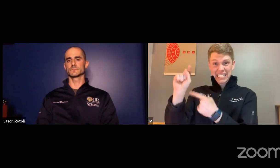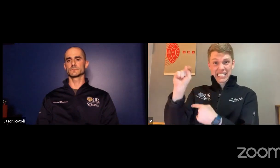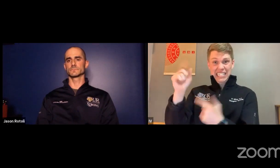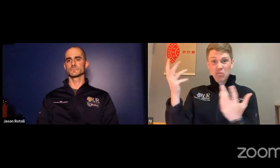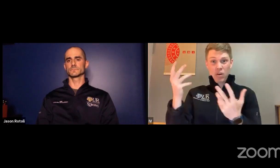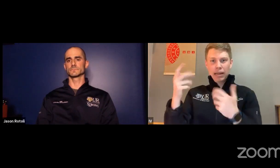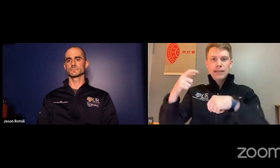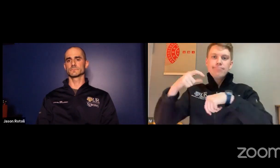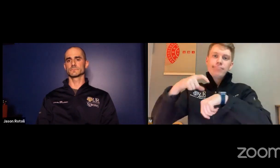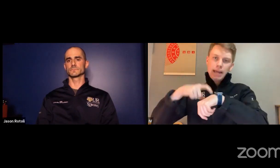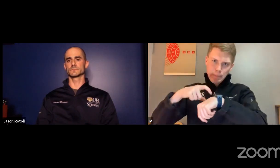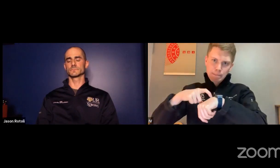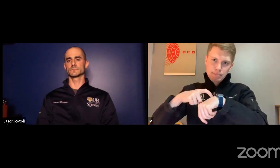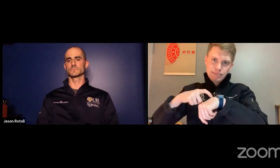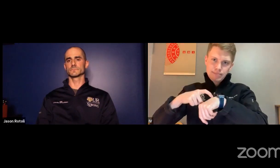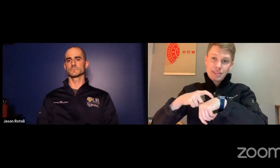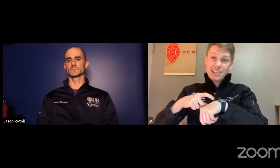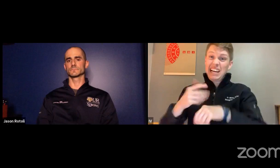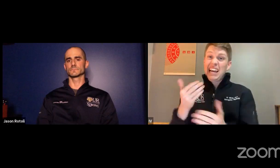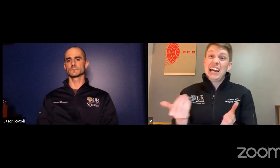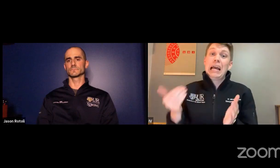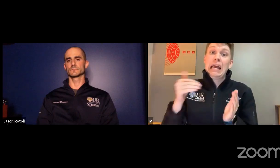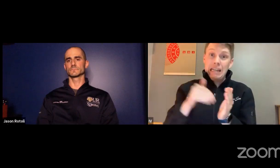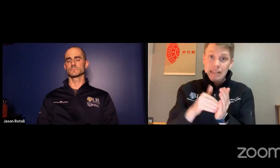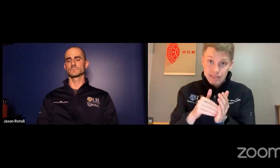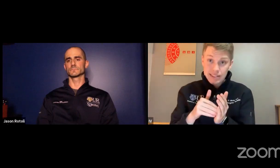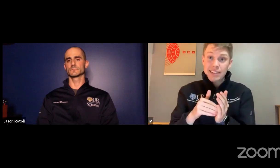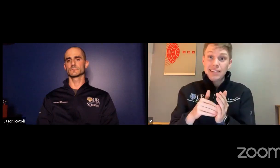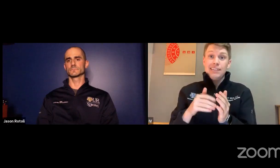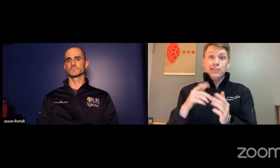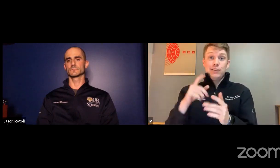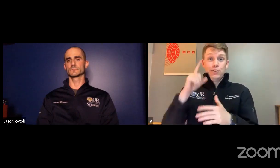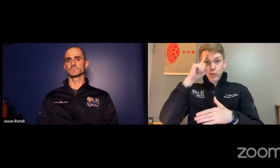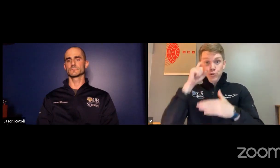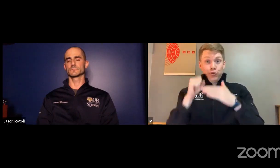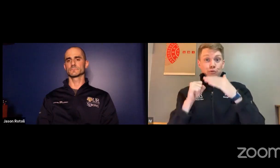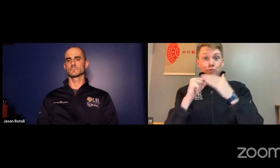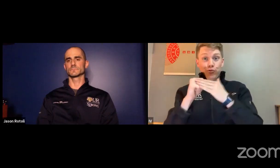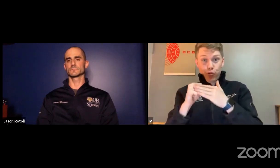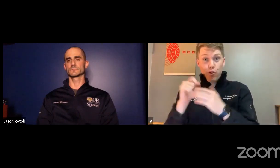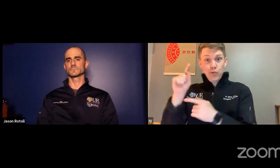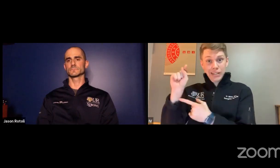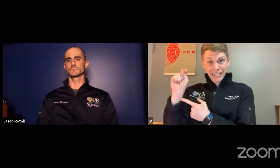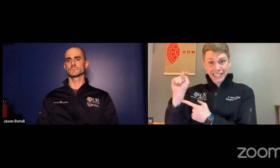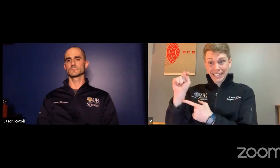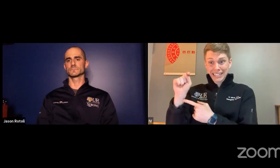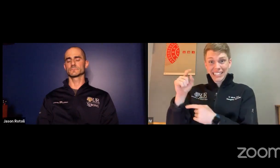symptoms to show that you are having a stroke. If you have that as well as speech